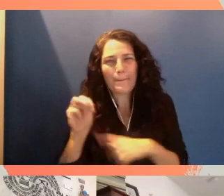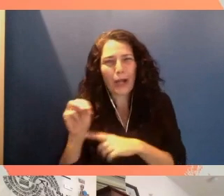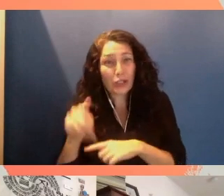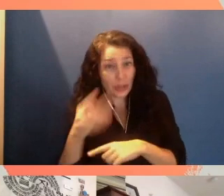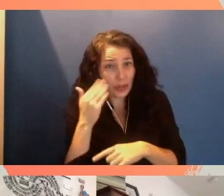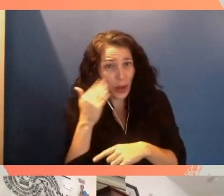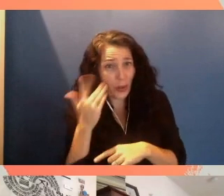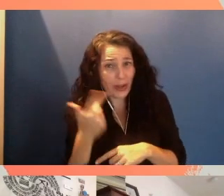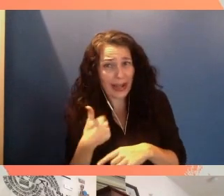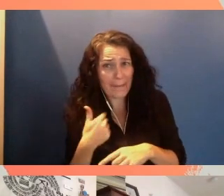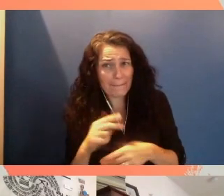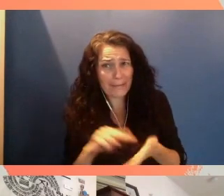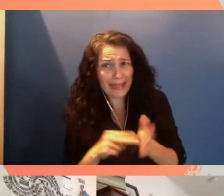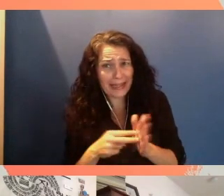No, I don't recall you. - You don't recall me?